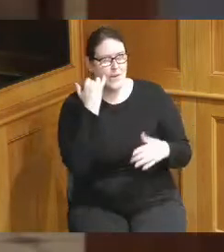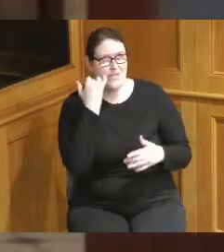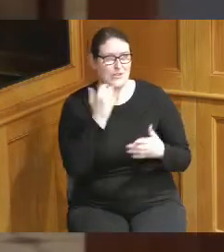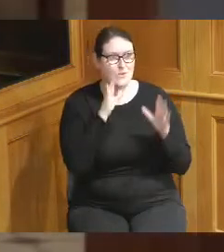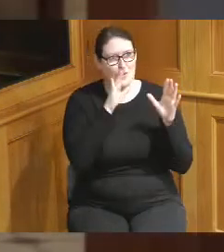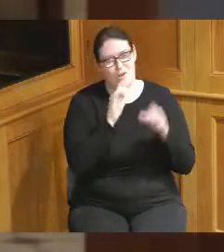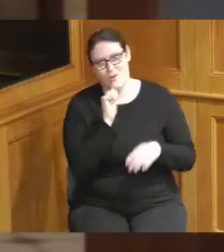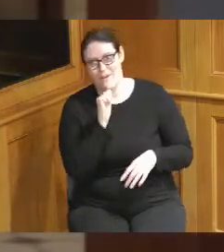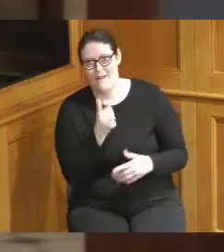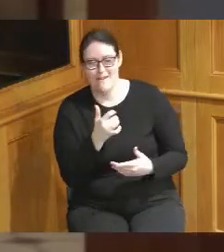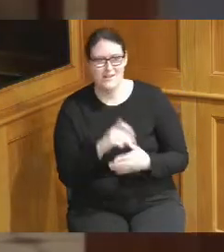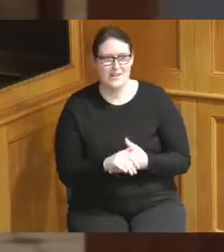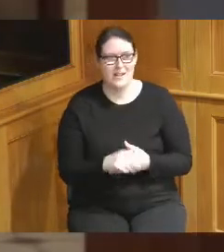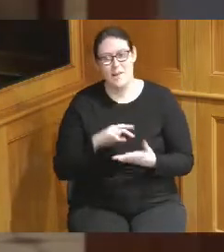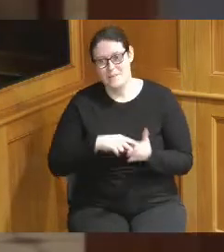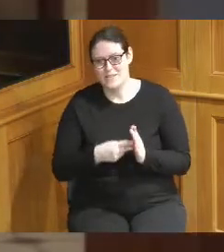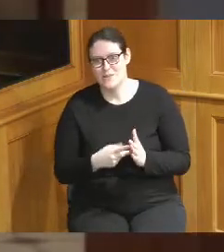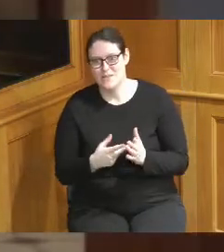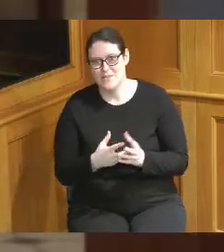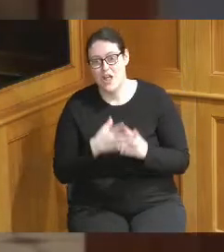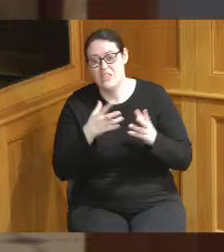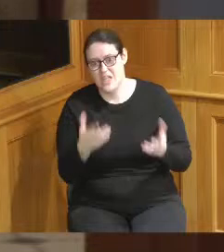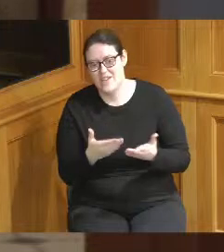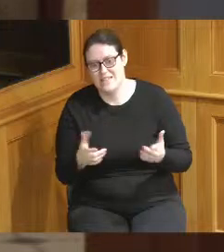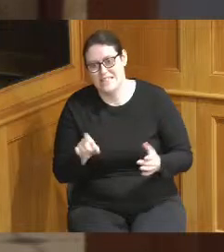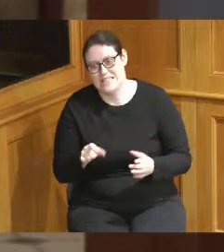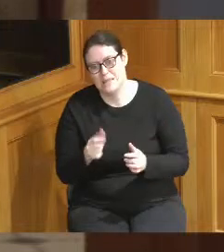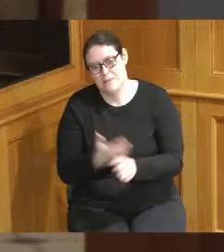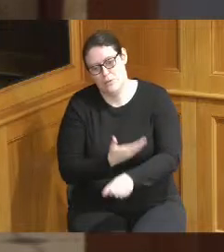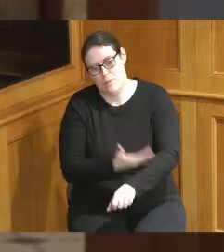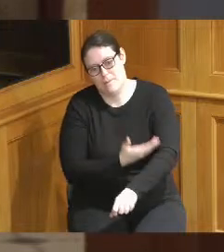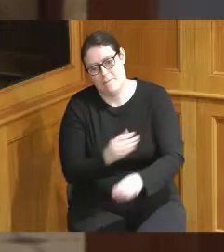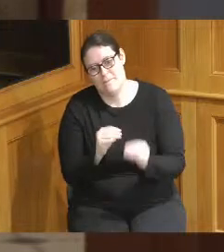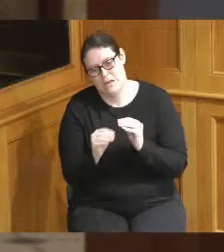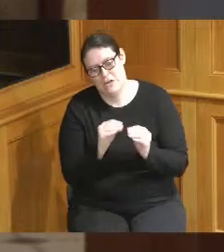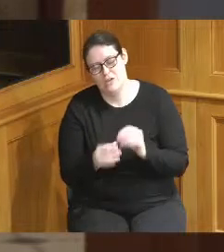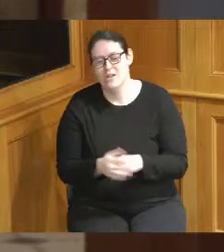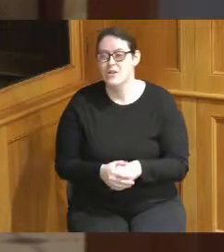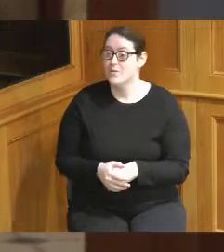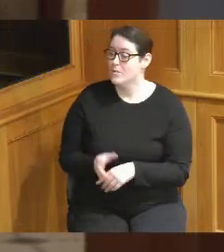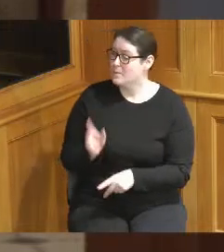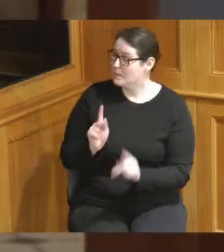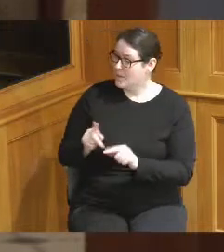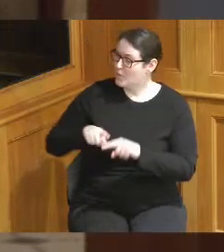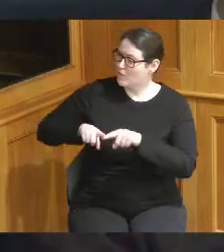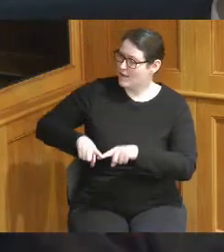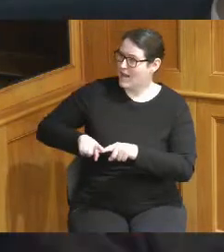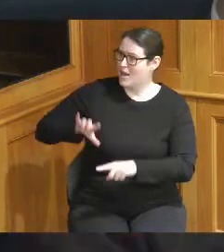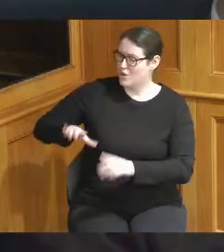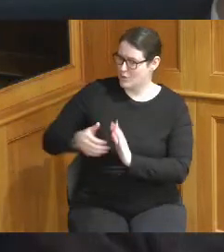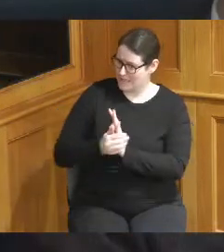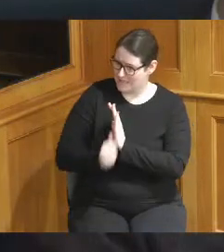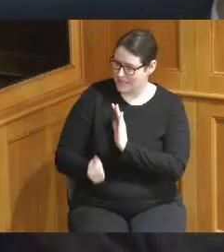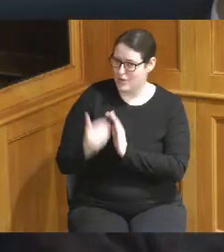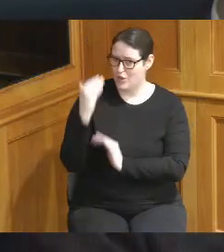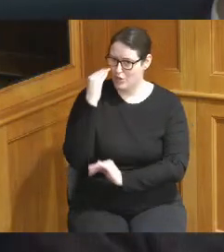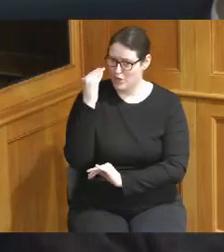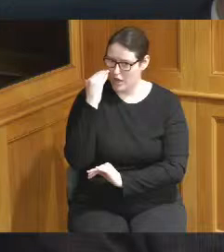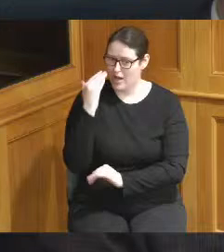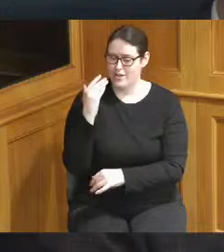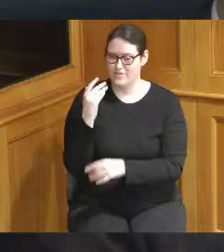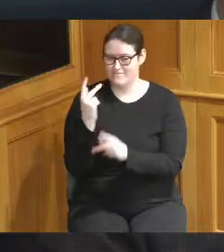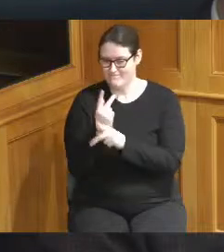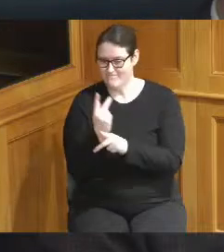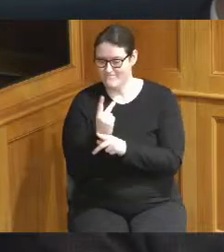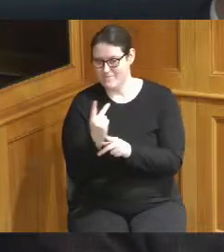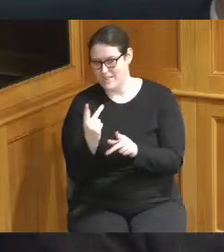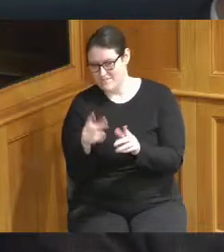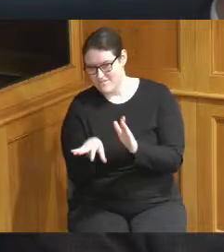pre- I did a welcome and presented a proclamation to the AKAs for their 93rd Great Lakes Region